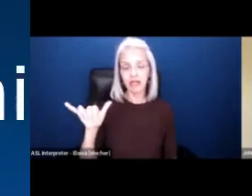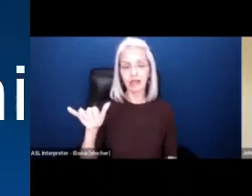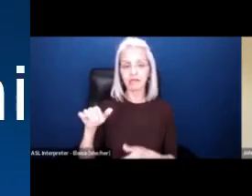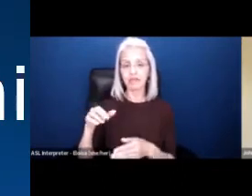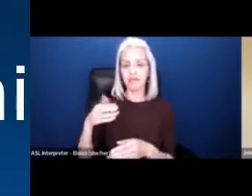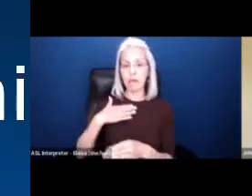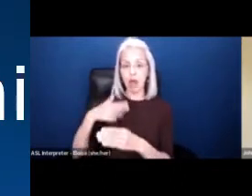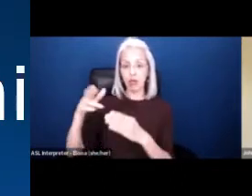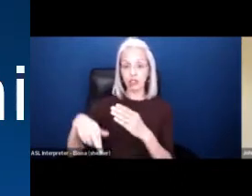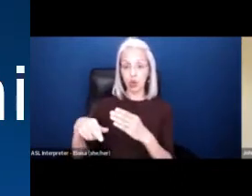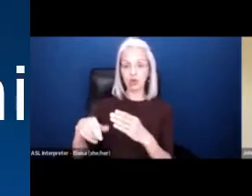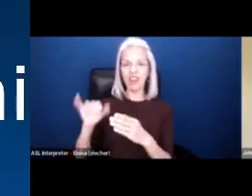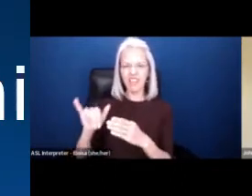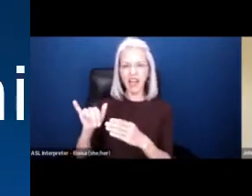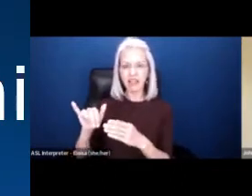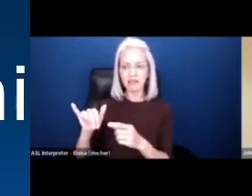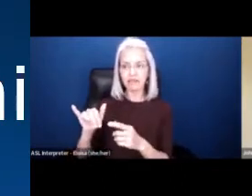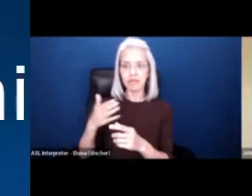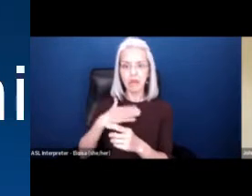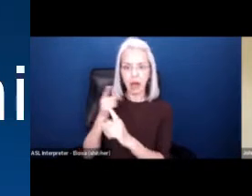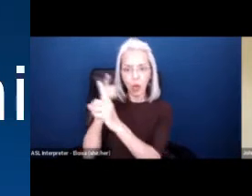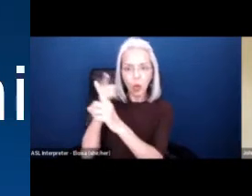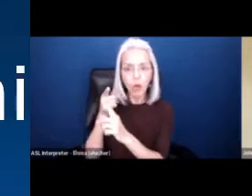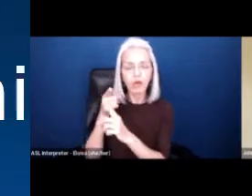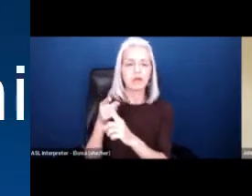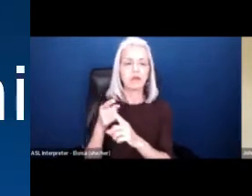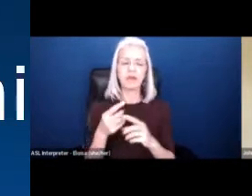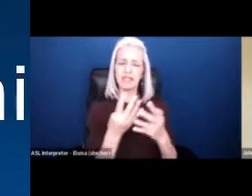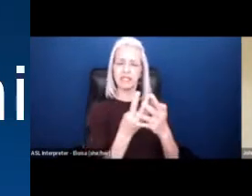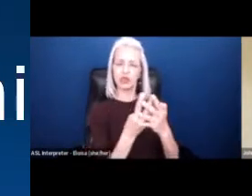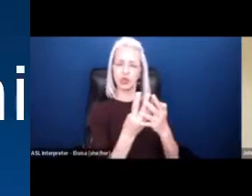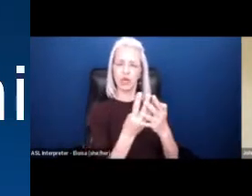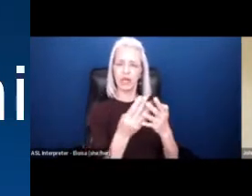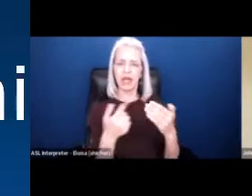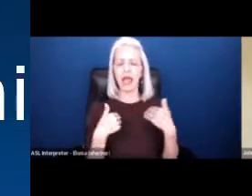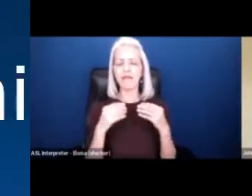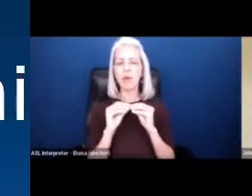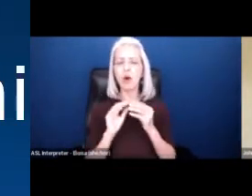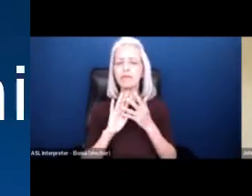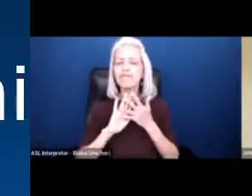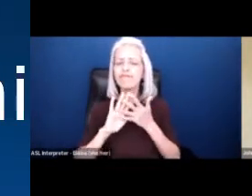really what I'm looking for. And and they're in screening, there's a little more of a subtlety and that the kinds of